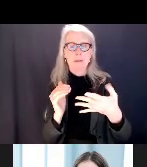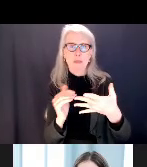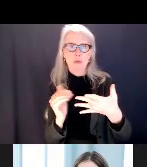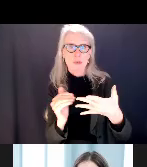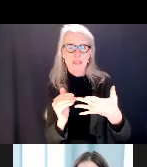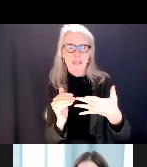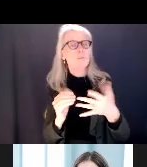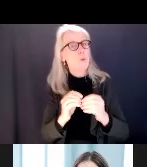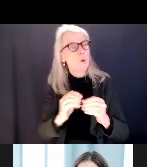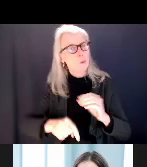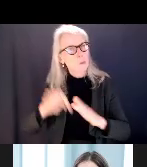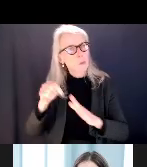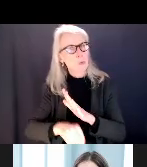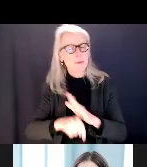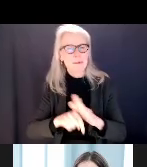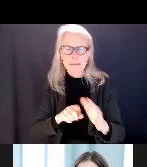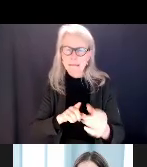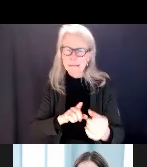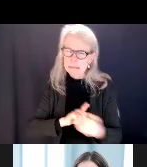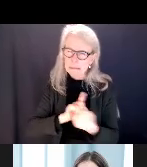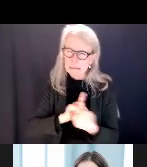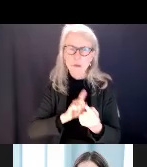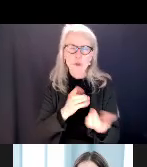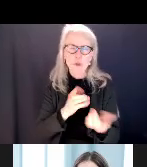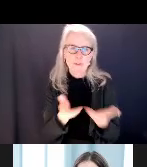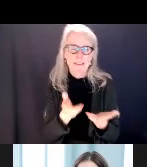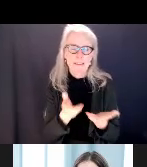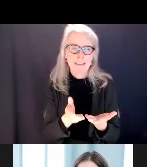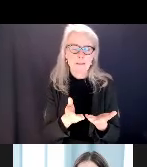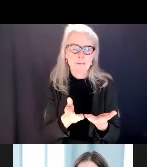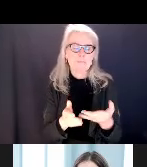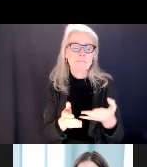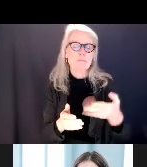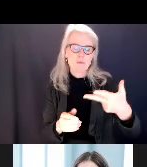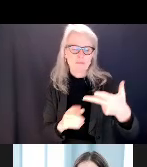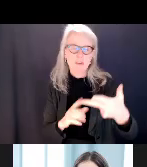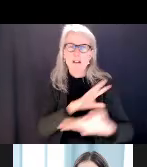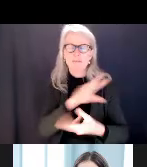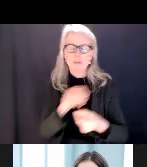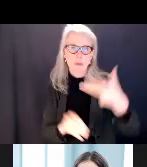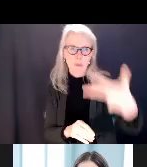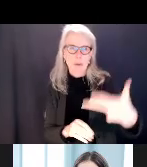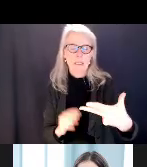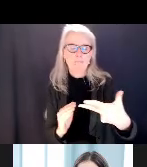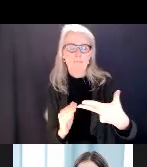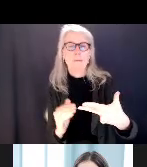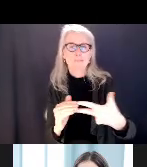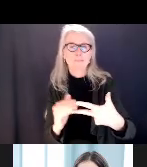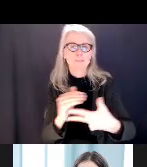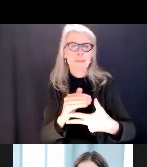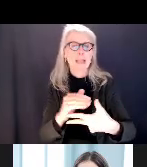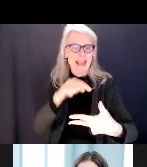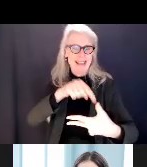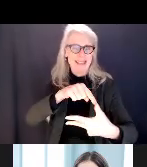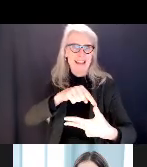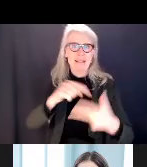need quite specialized services, and often end up being seen by more than one care provider. So some